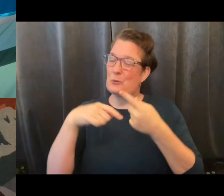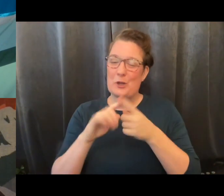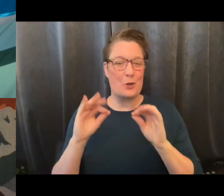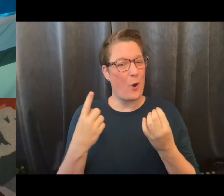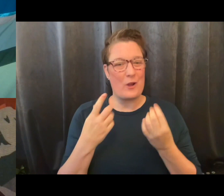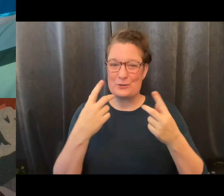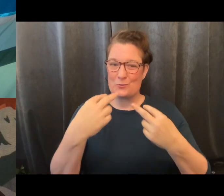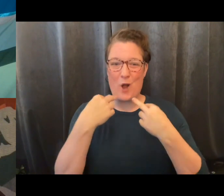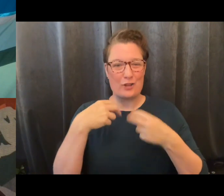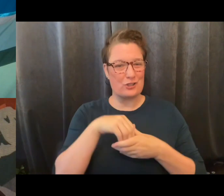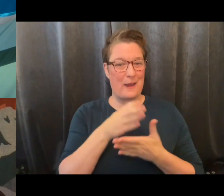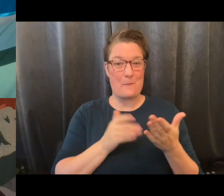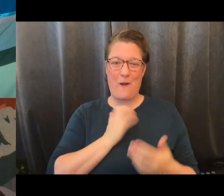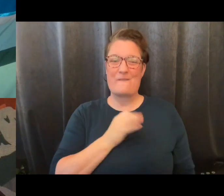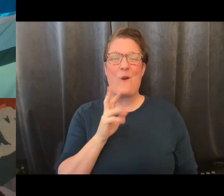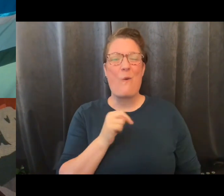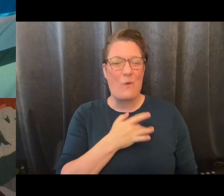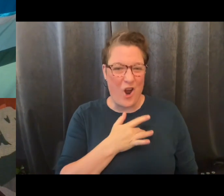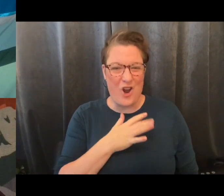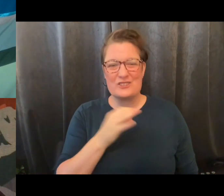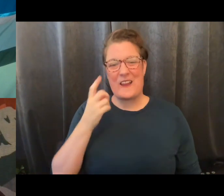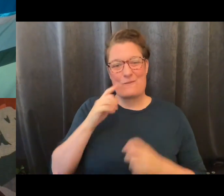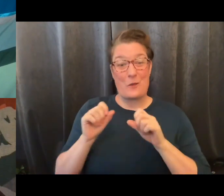And for the miracle we have enlivened with you for all to witness.